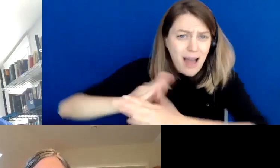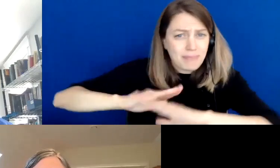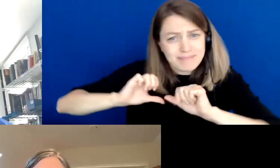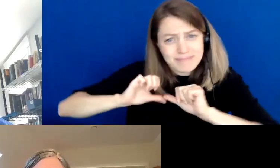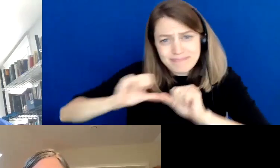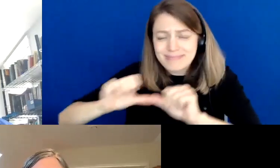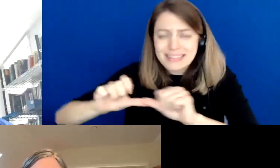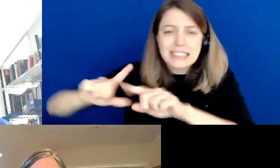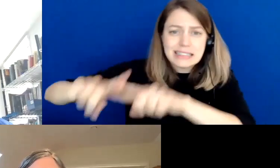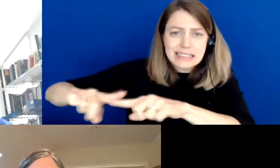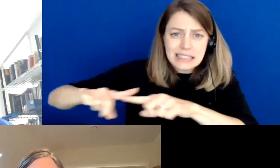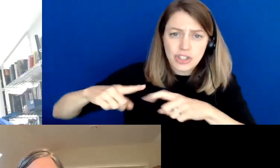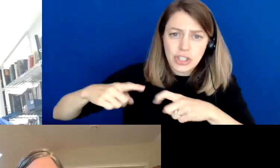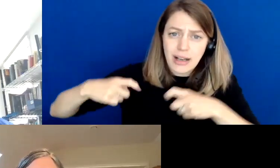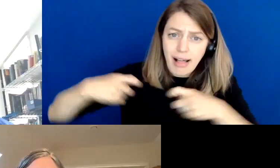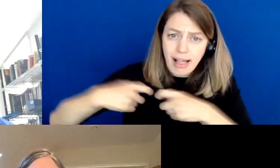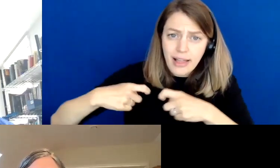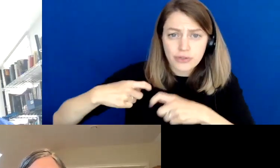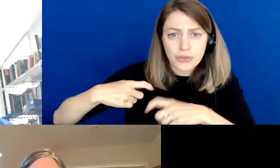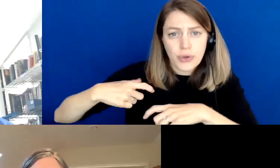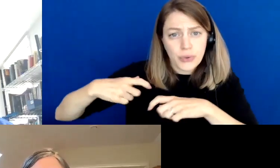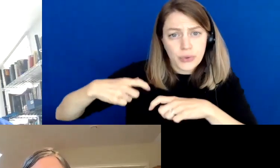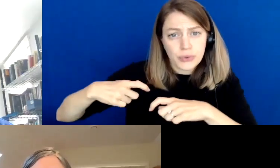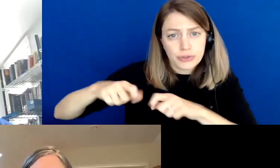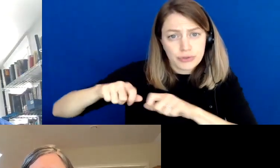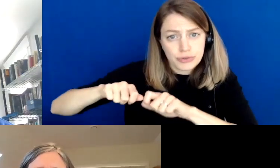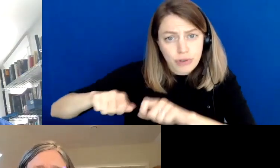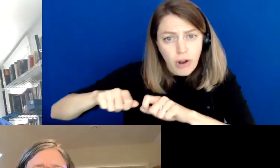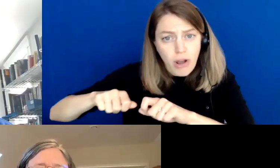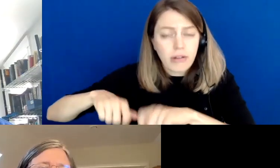says about our society and